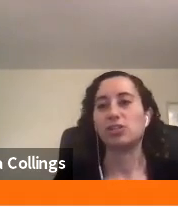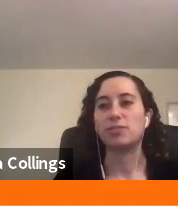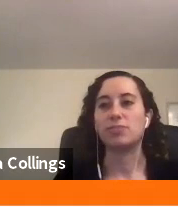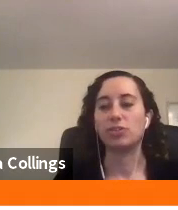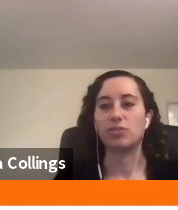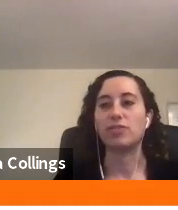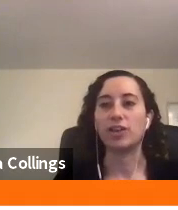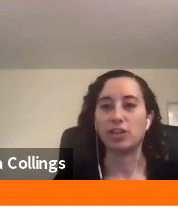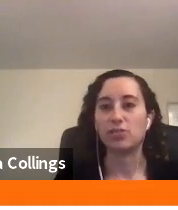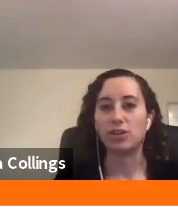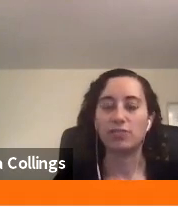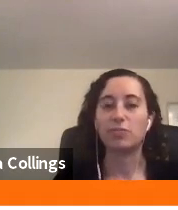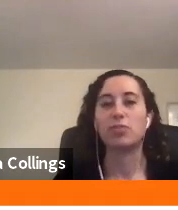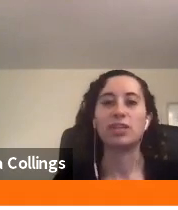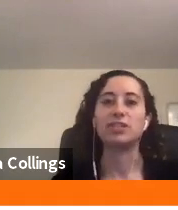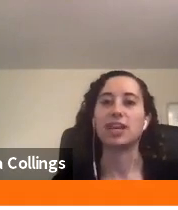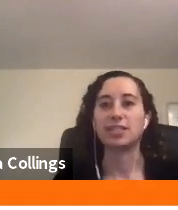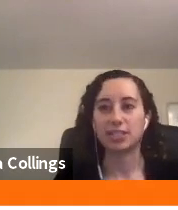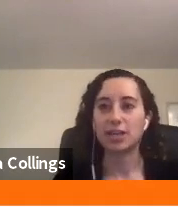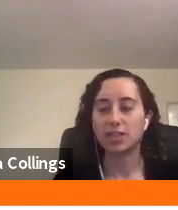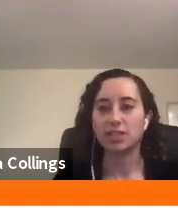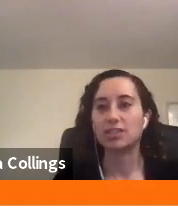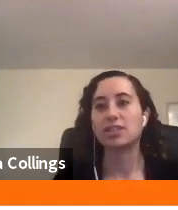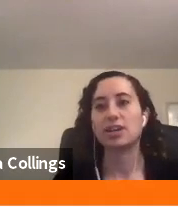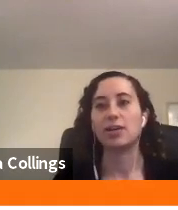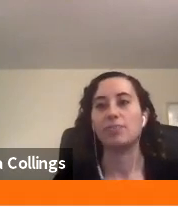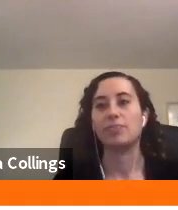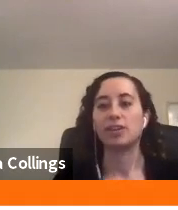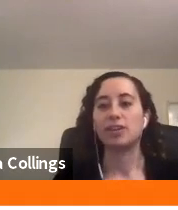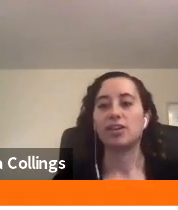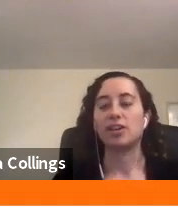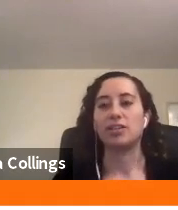size and with food. So really challenging that. And making sure